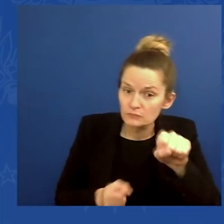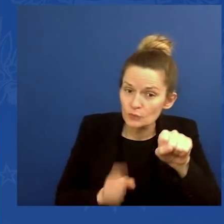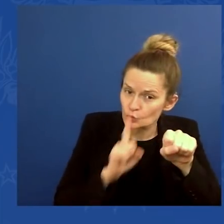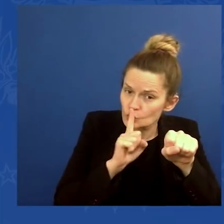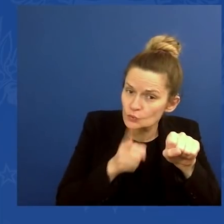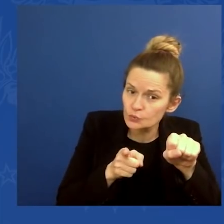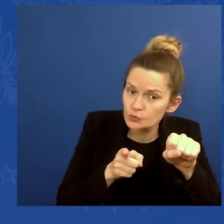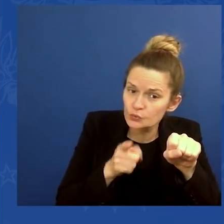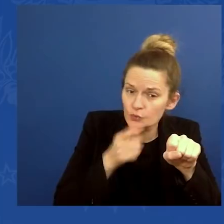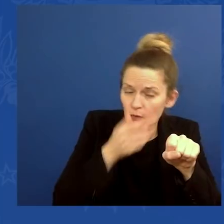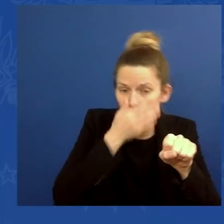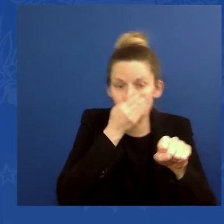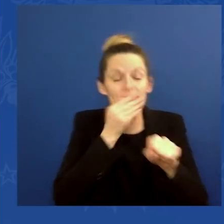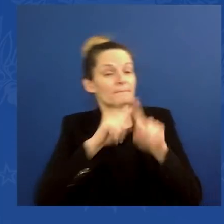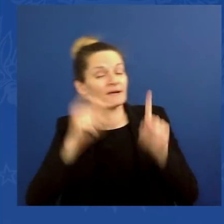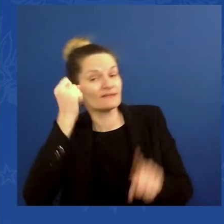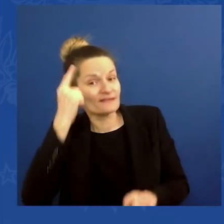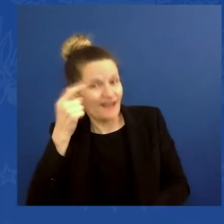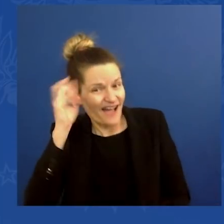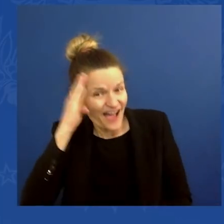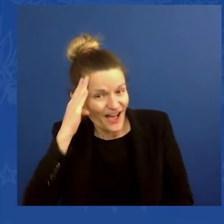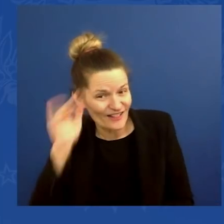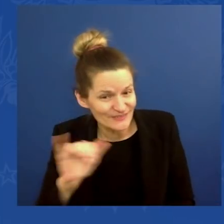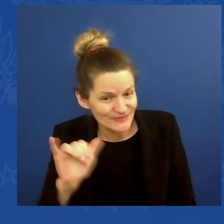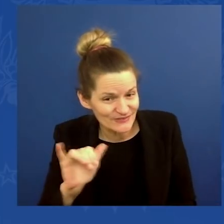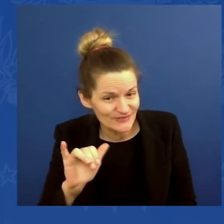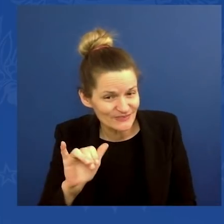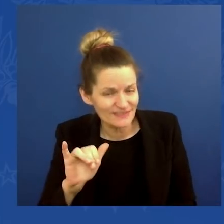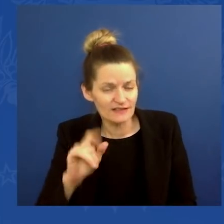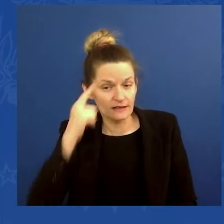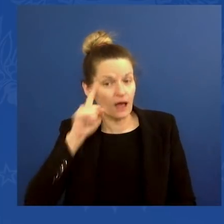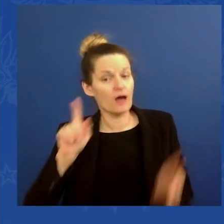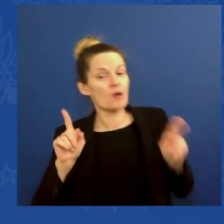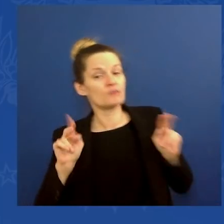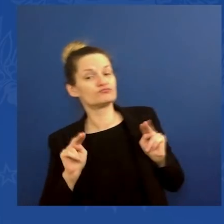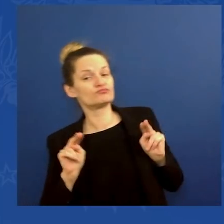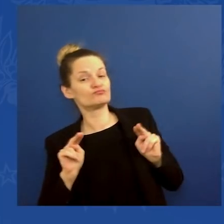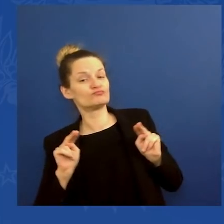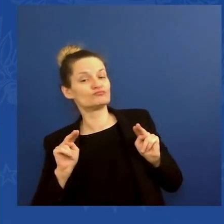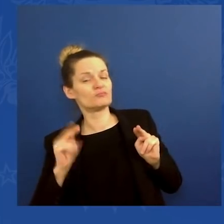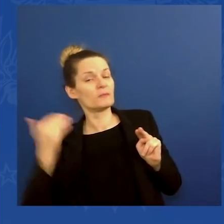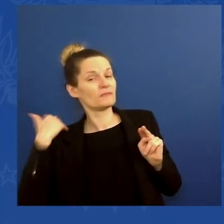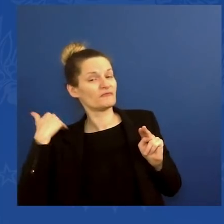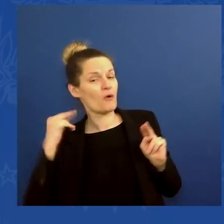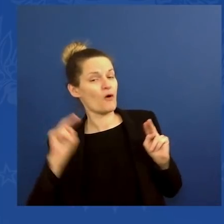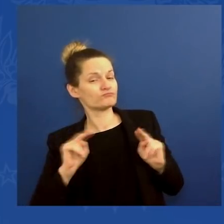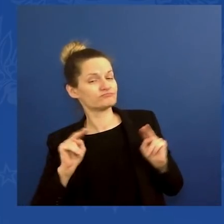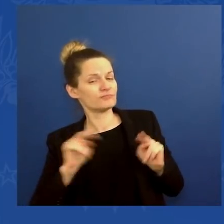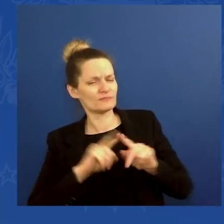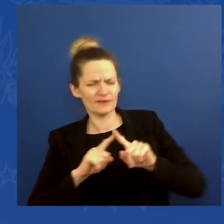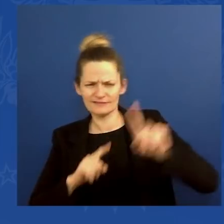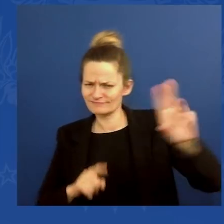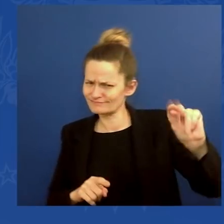Well, so is Ireland. So is Ireland -- a neutral country. Ireland has stepped up and taking a hit